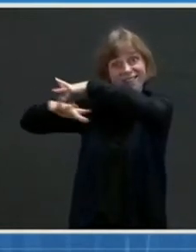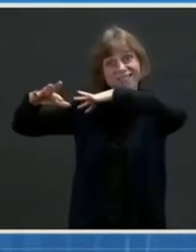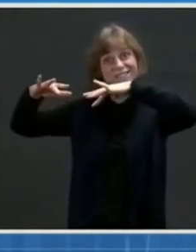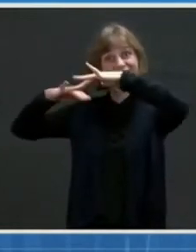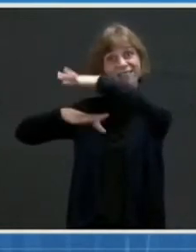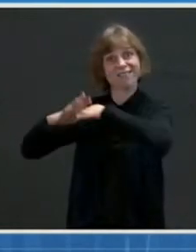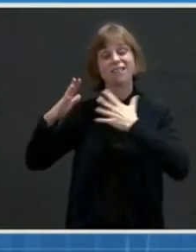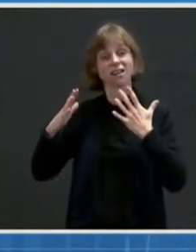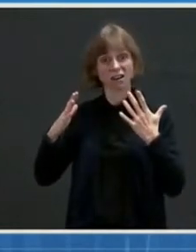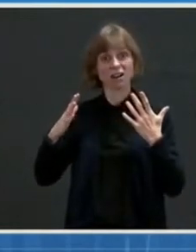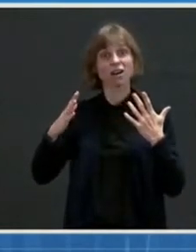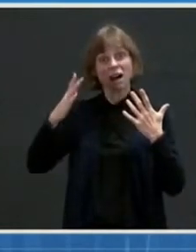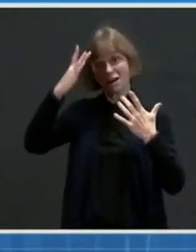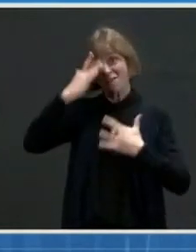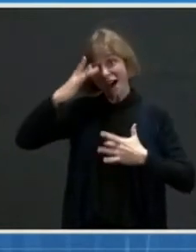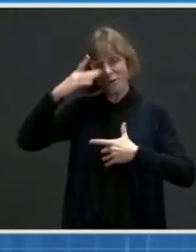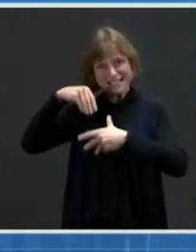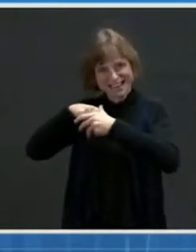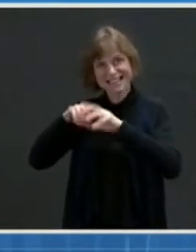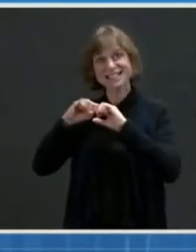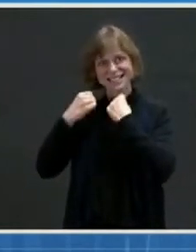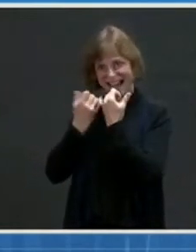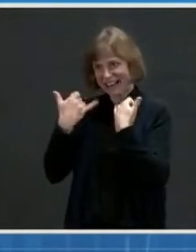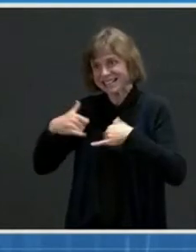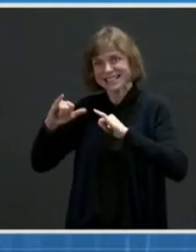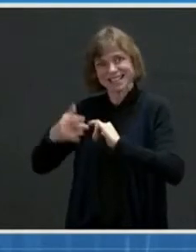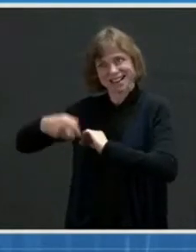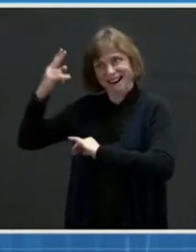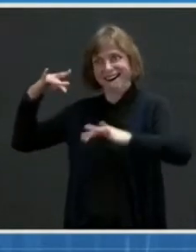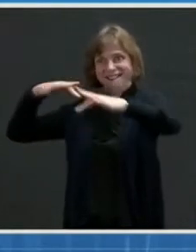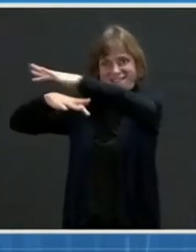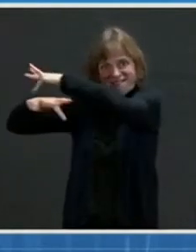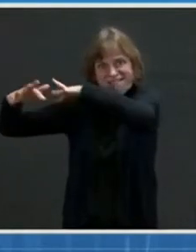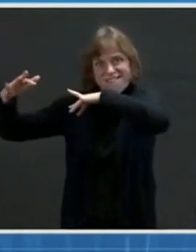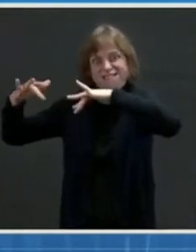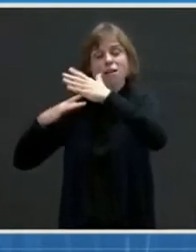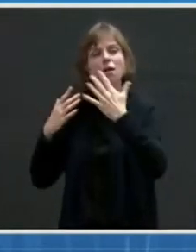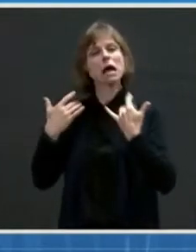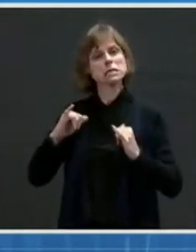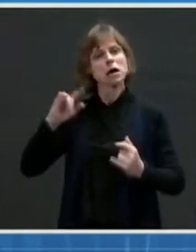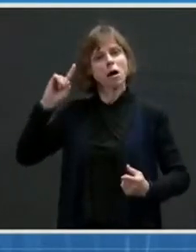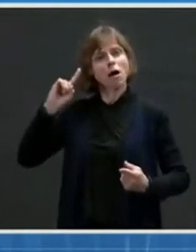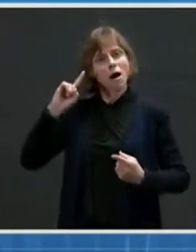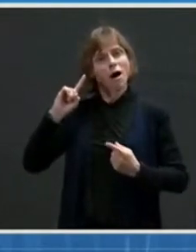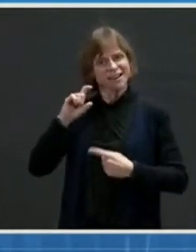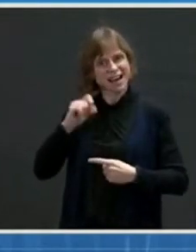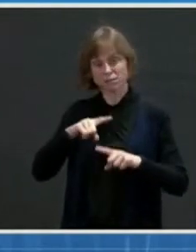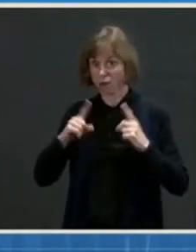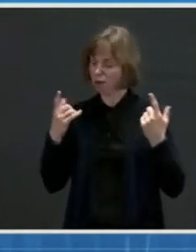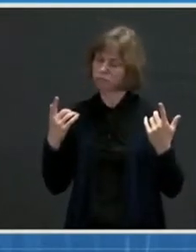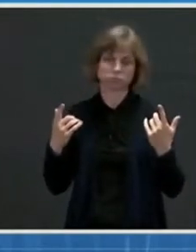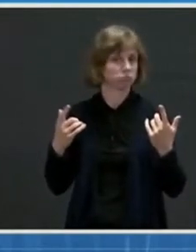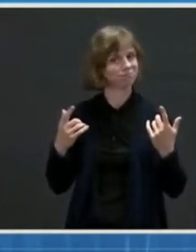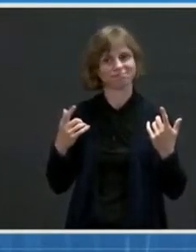THE BURDEN OF VIRUS IN SOCIETY WILL BE VERY HIGH, WHICH IT IS RIGHT NOW.